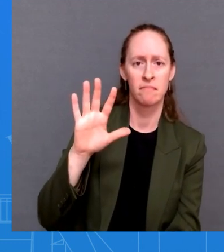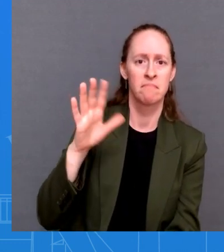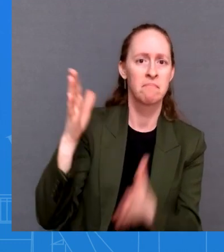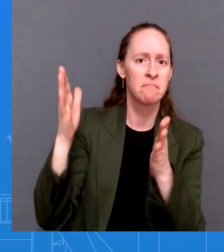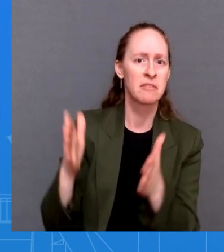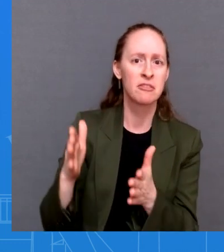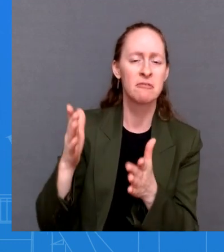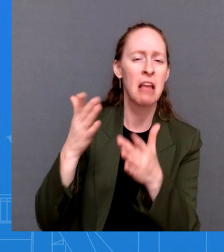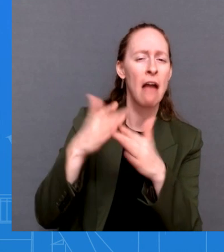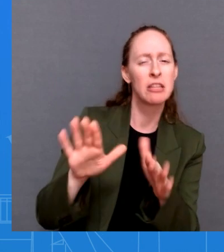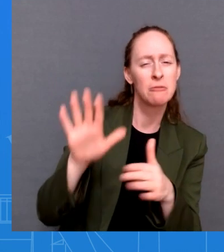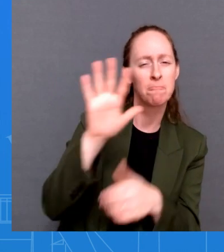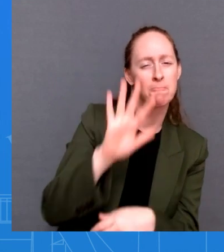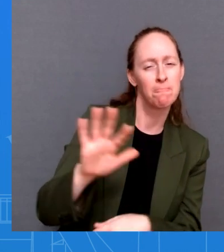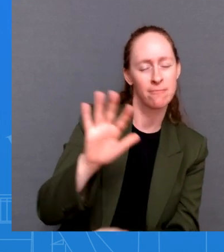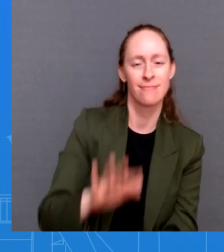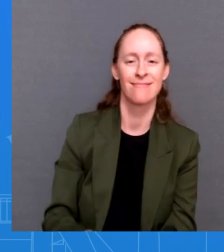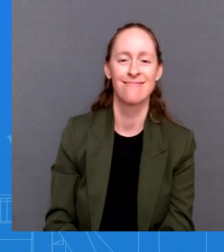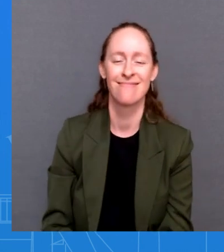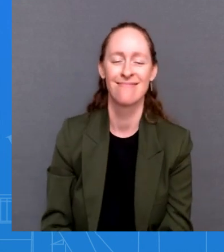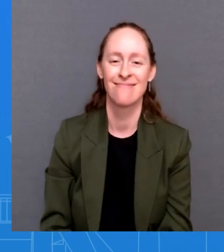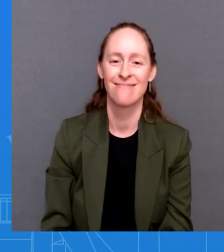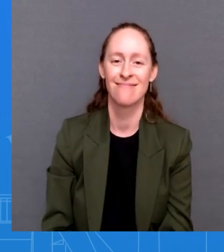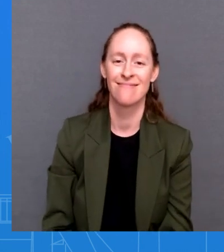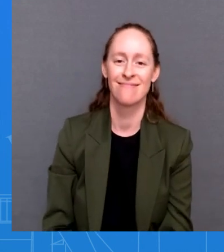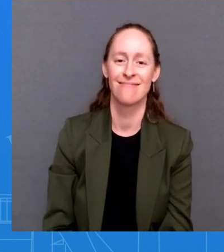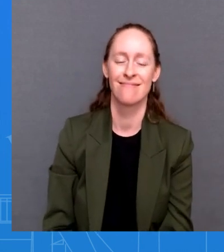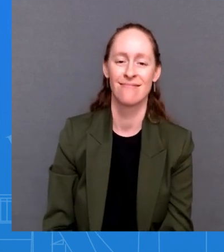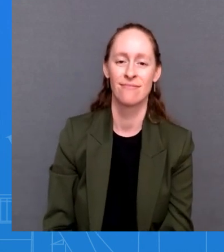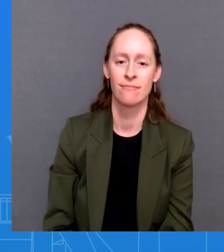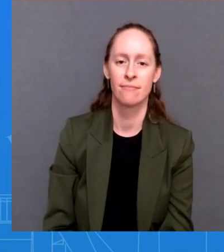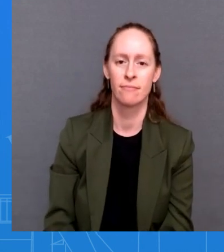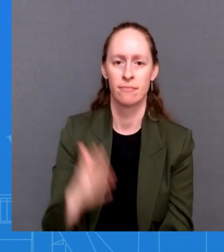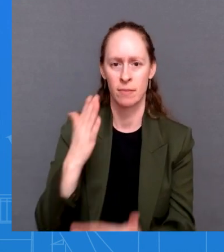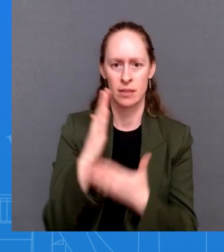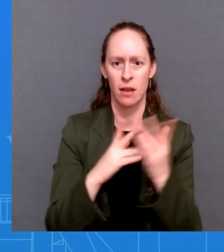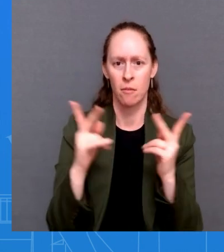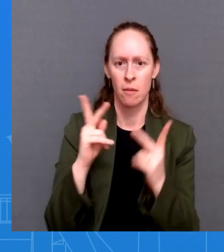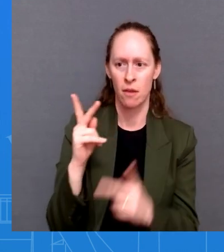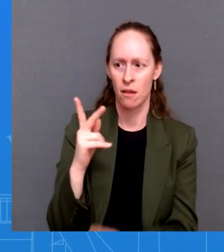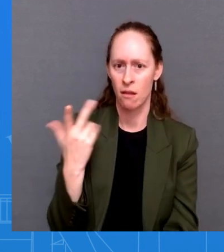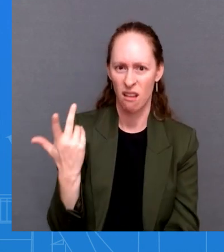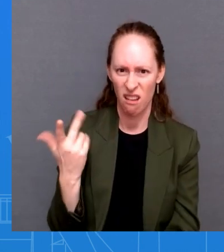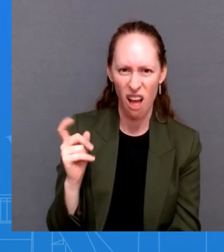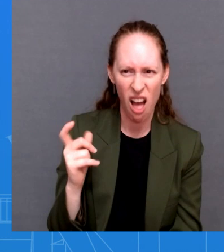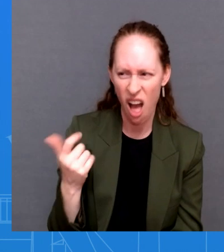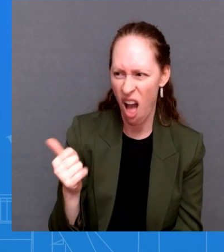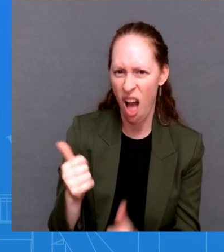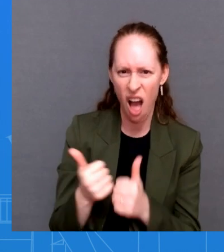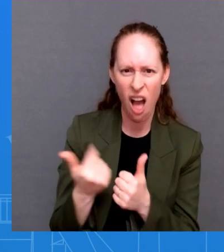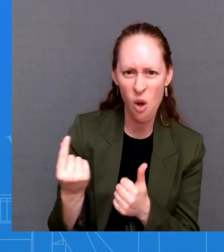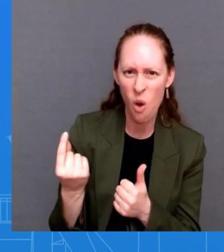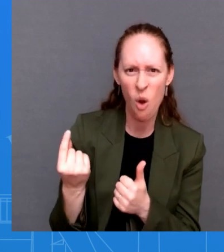and providing resources to help them optimize that. But the key is many more doses are available now than would have been available on average